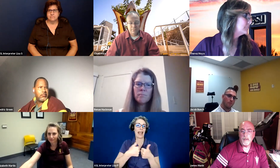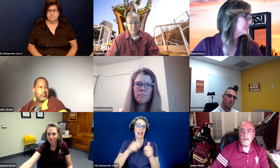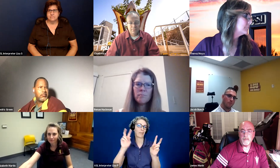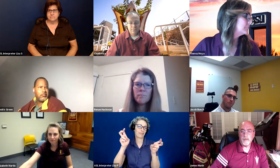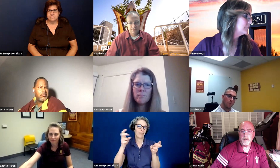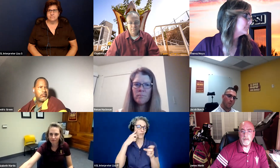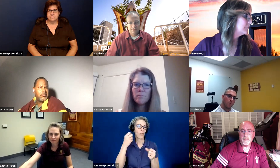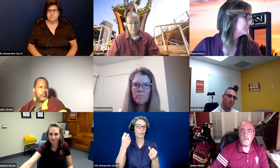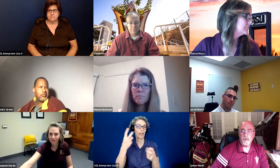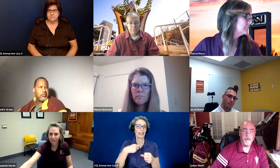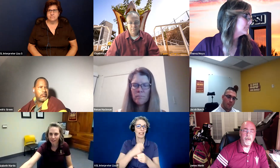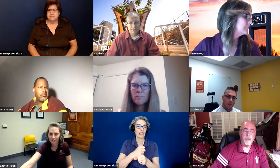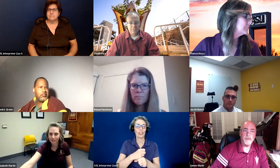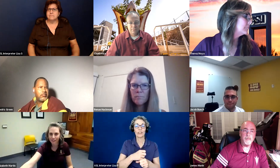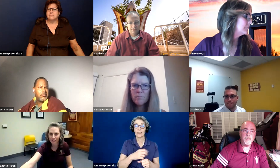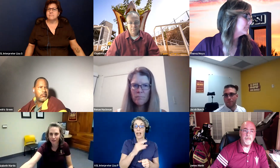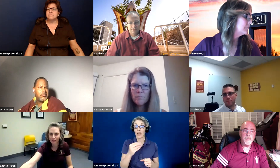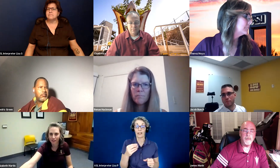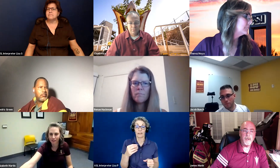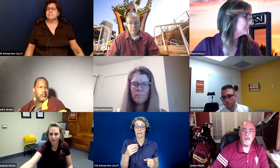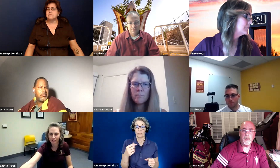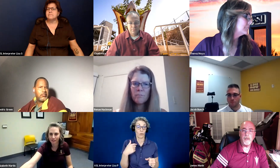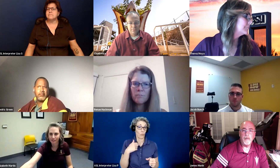And it's very, very accessible to anybody.